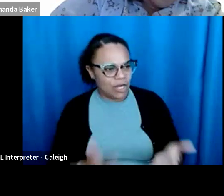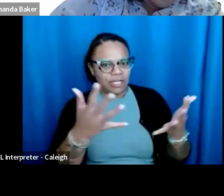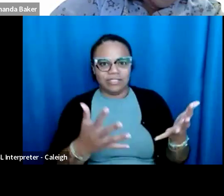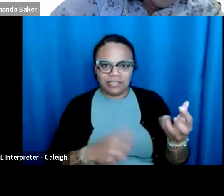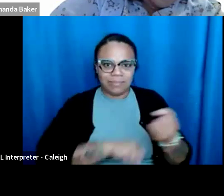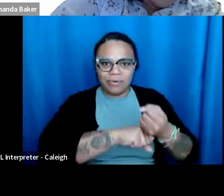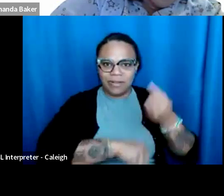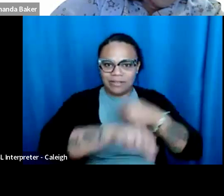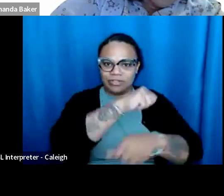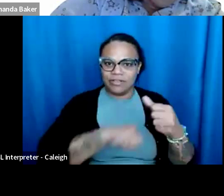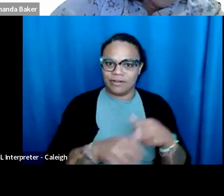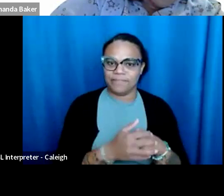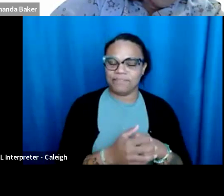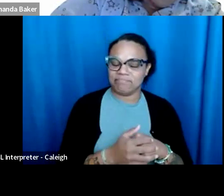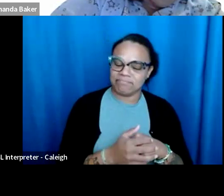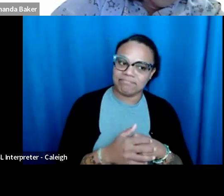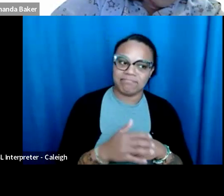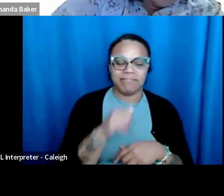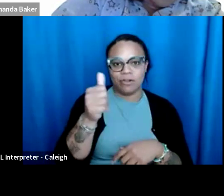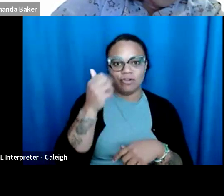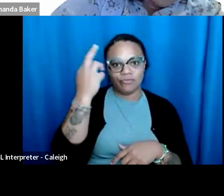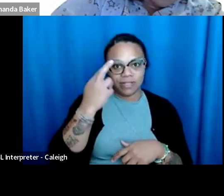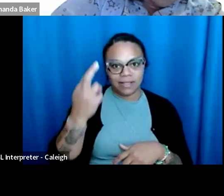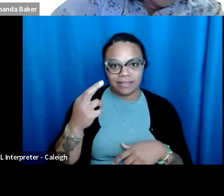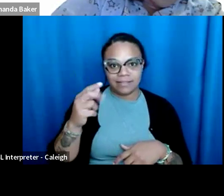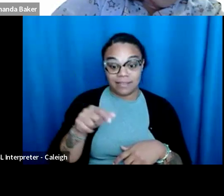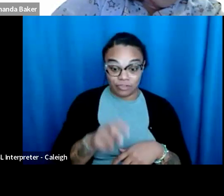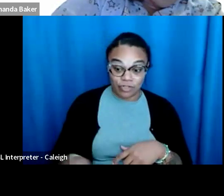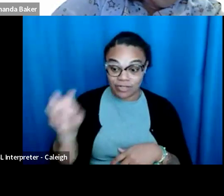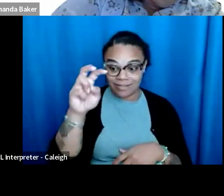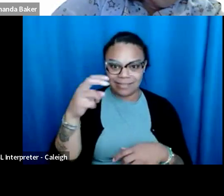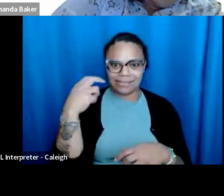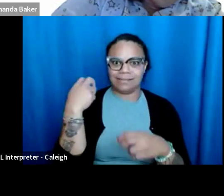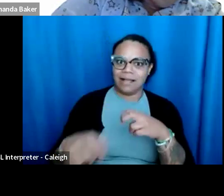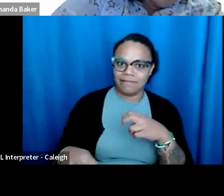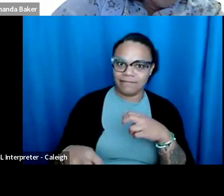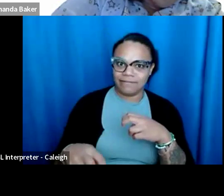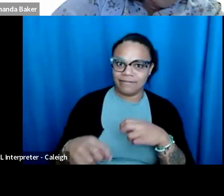Rather than realizing that the journey's tough, where they spend time saying,